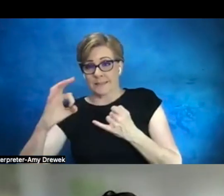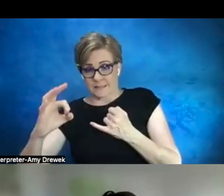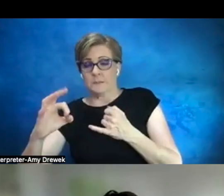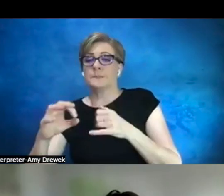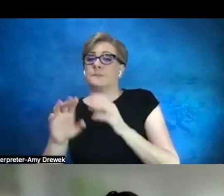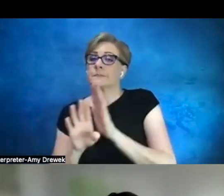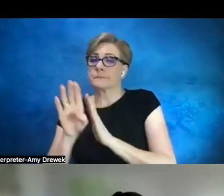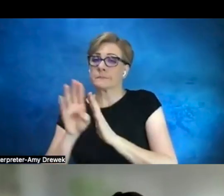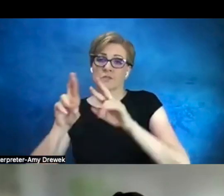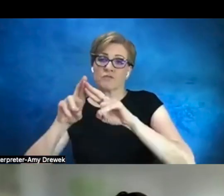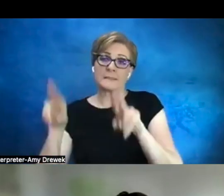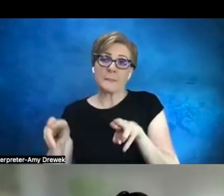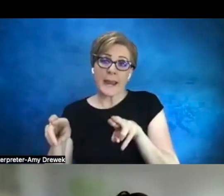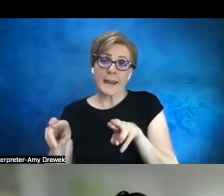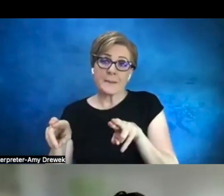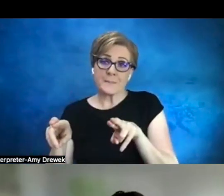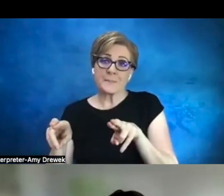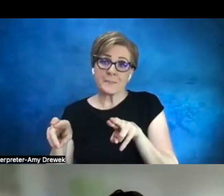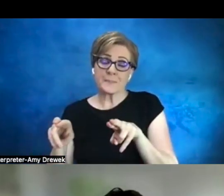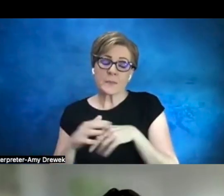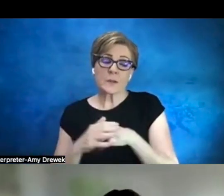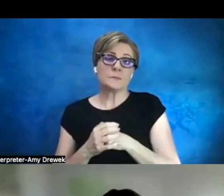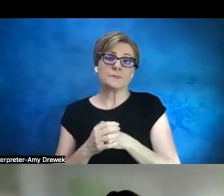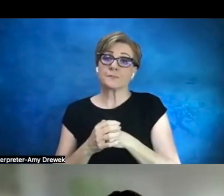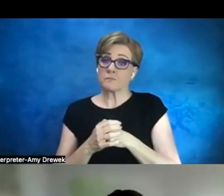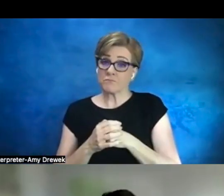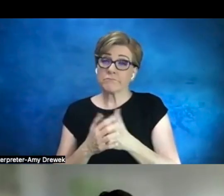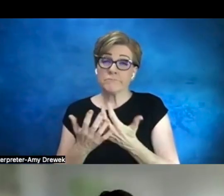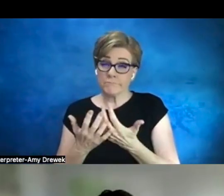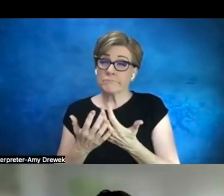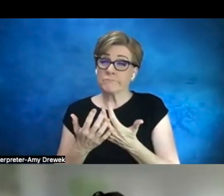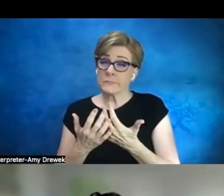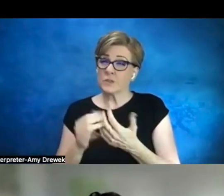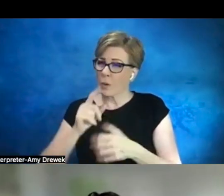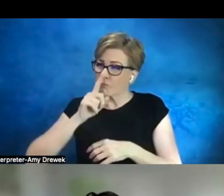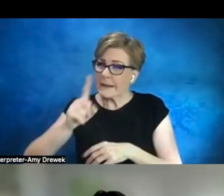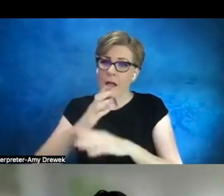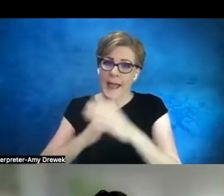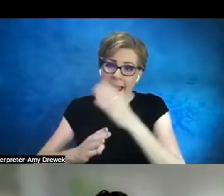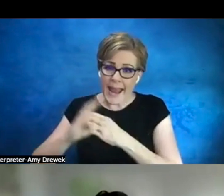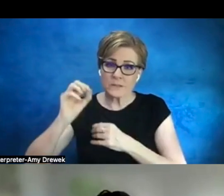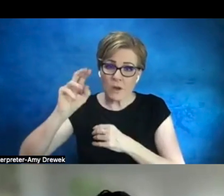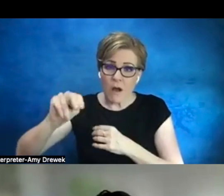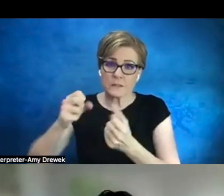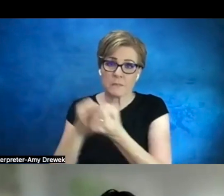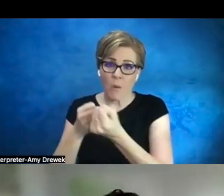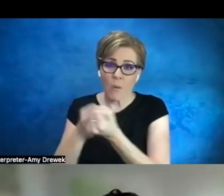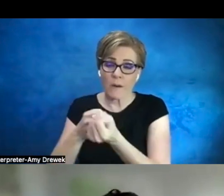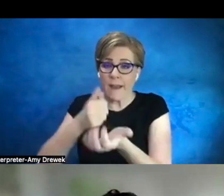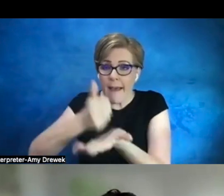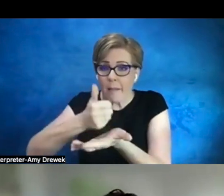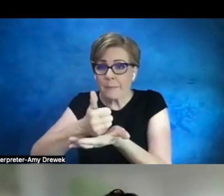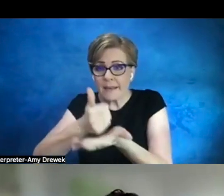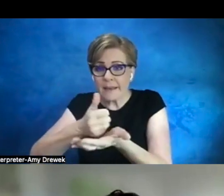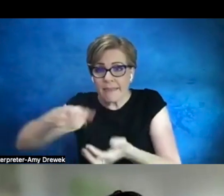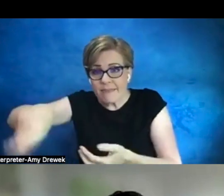This is an opportunity to get concrete support on their resumes. They can be in